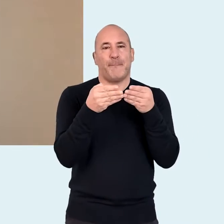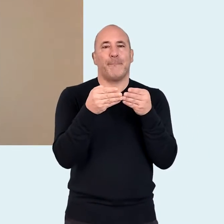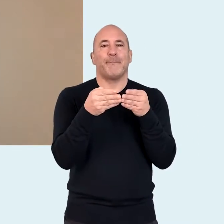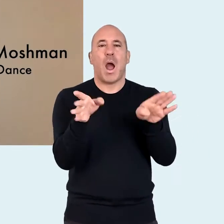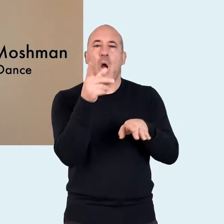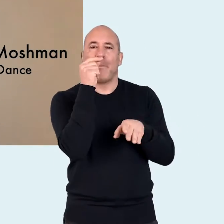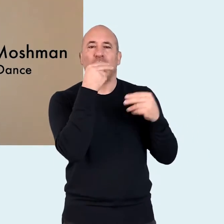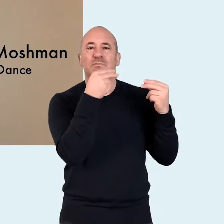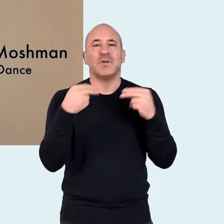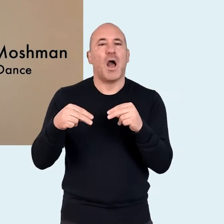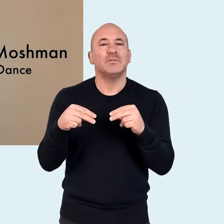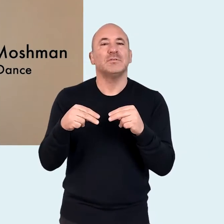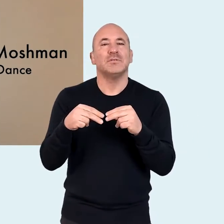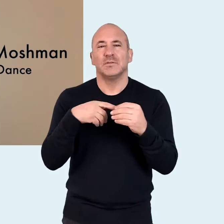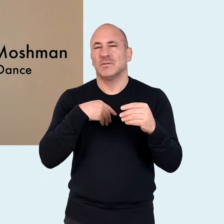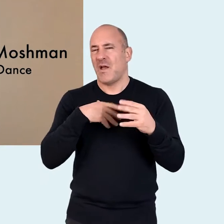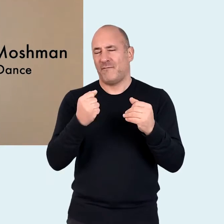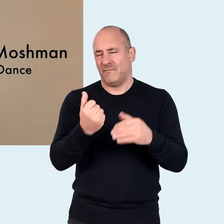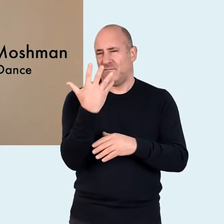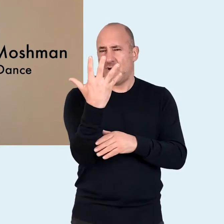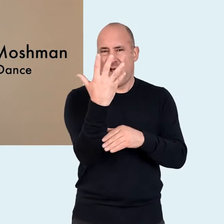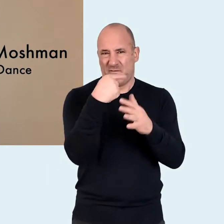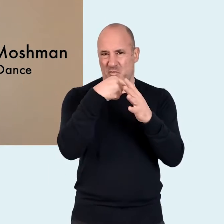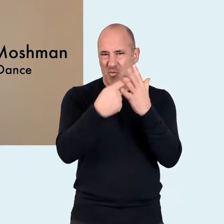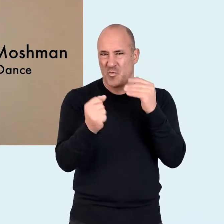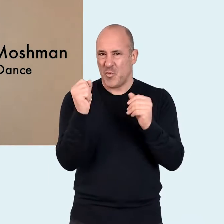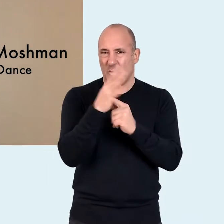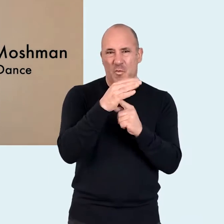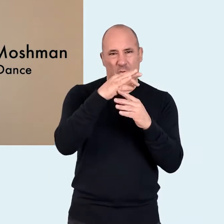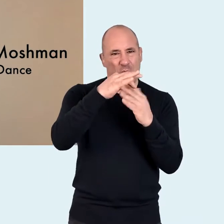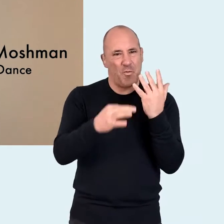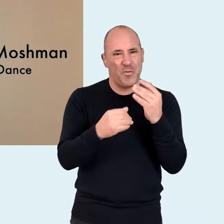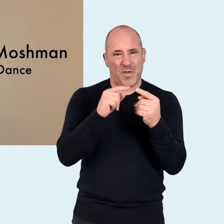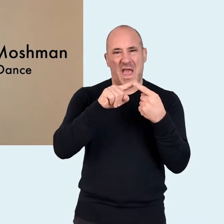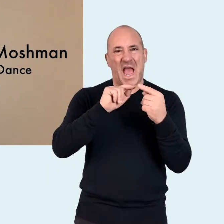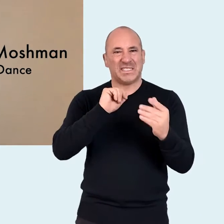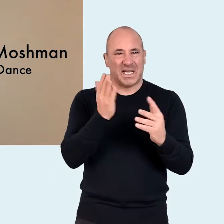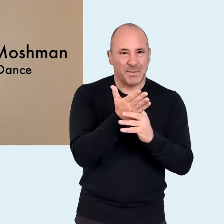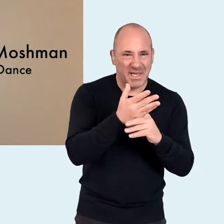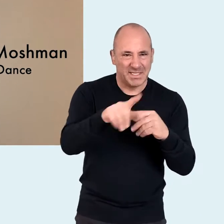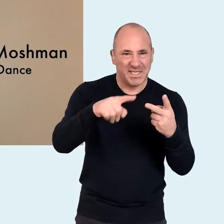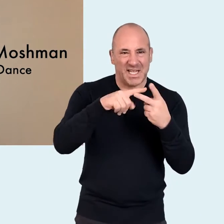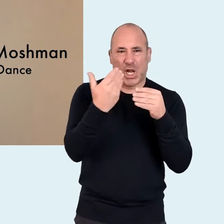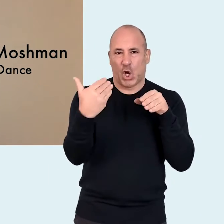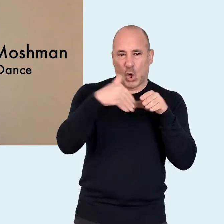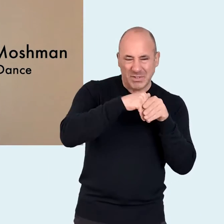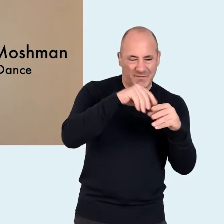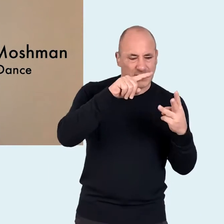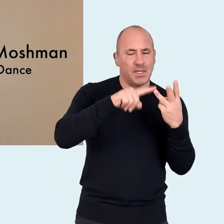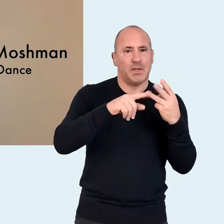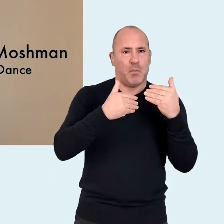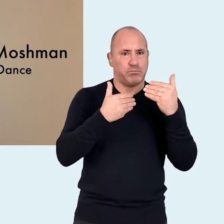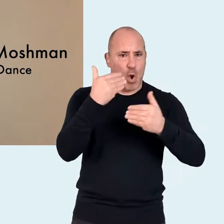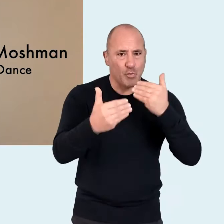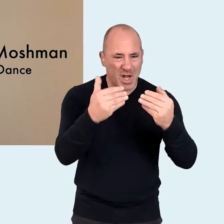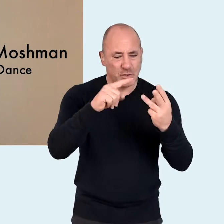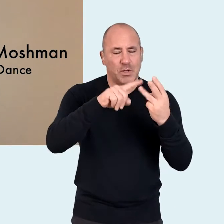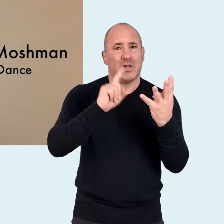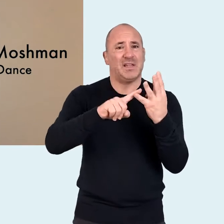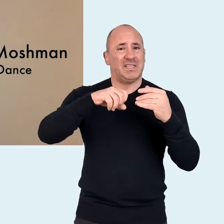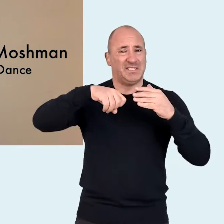Our approach at Parable Dance is through our five core values: accessibility, inclusivity,